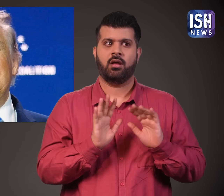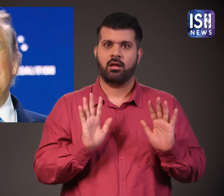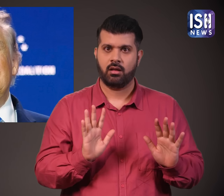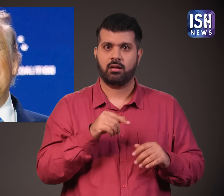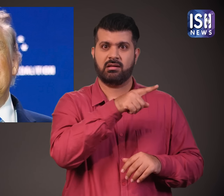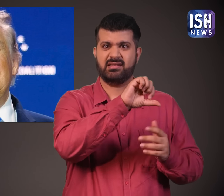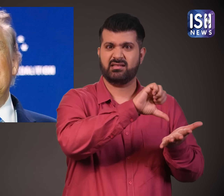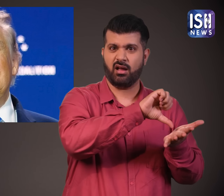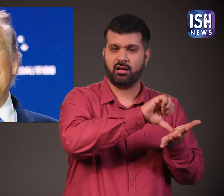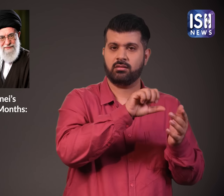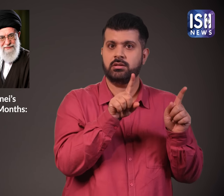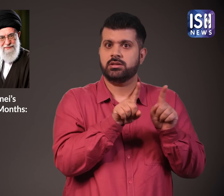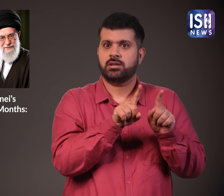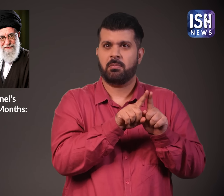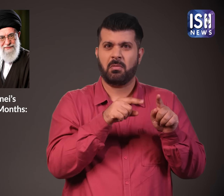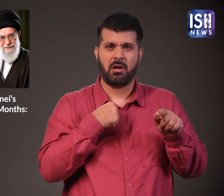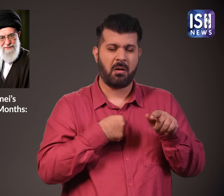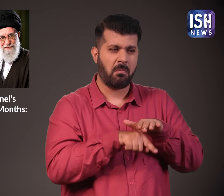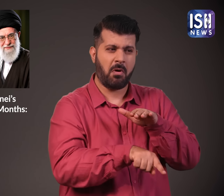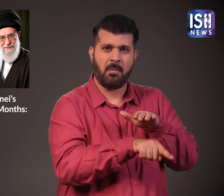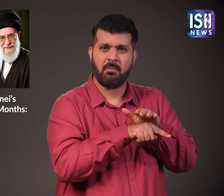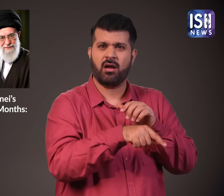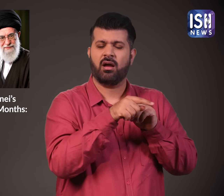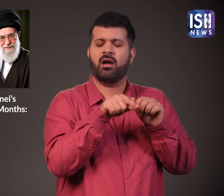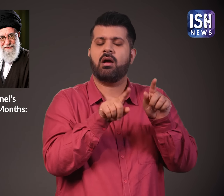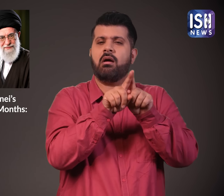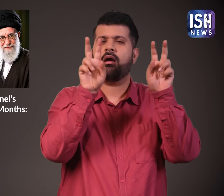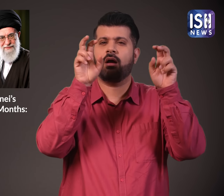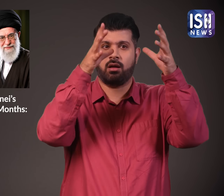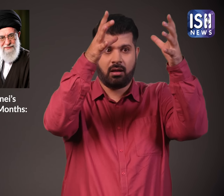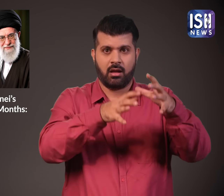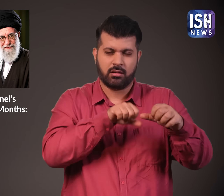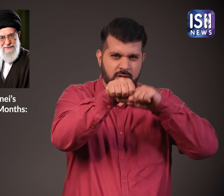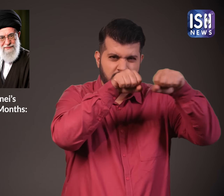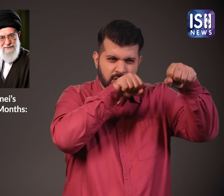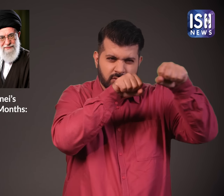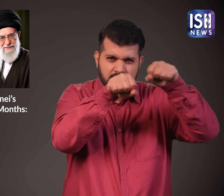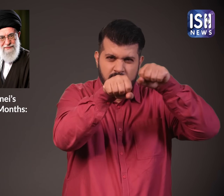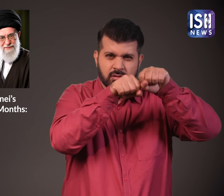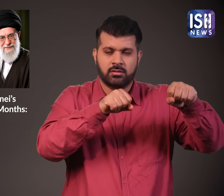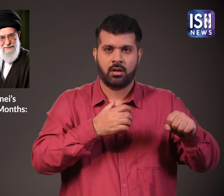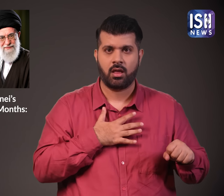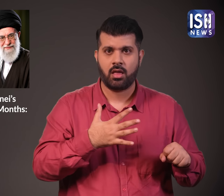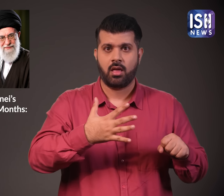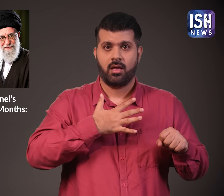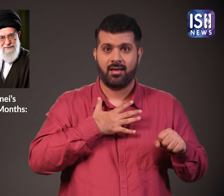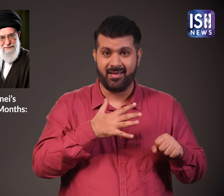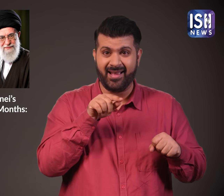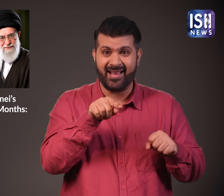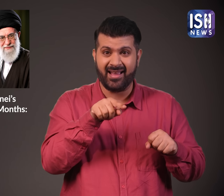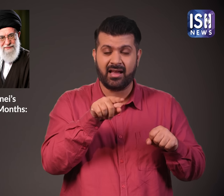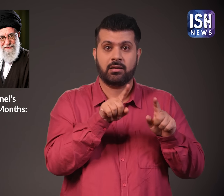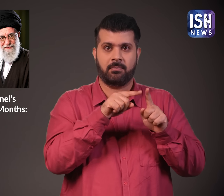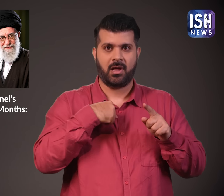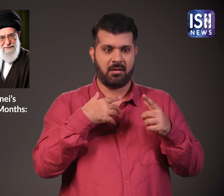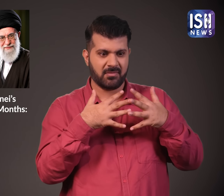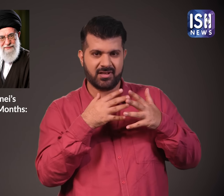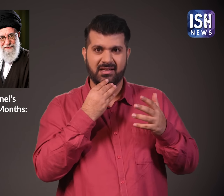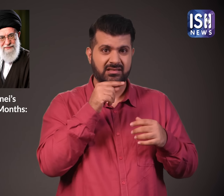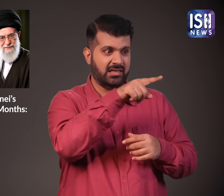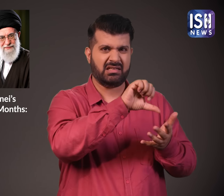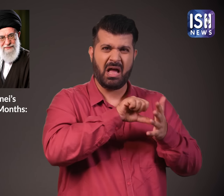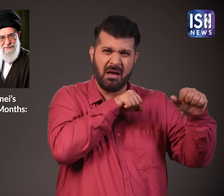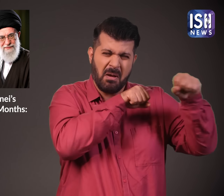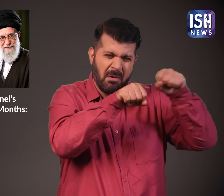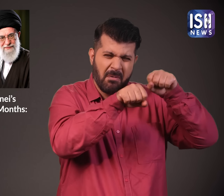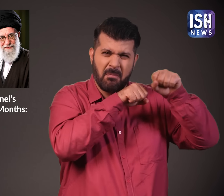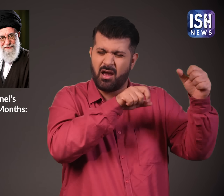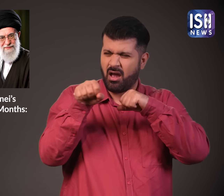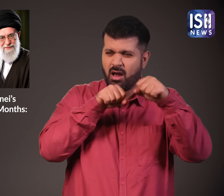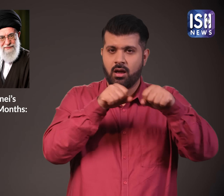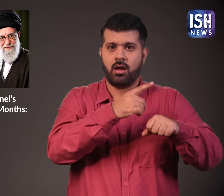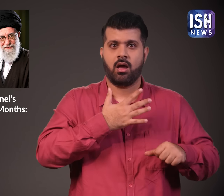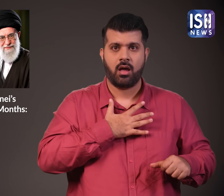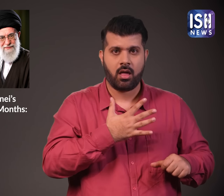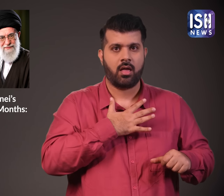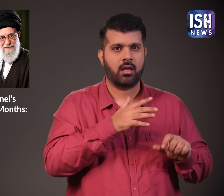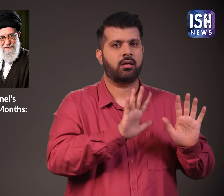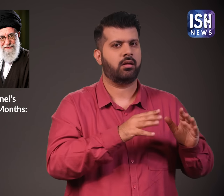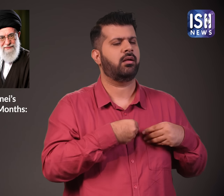"We (the U.S. & Israel) knocked the hell out of Iran."